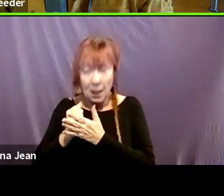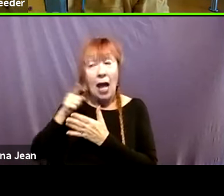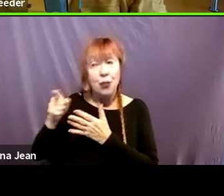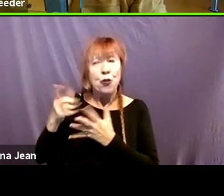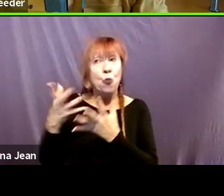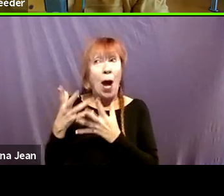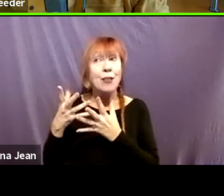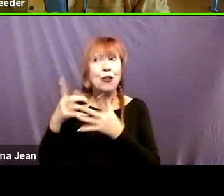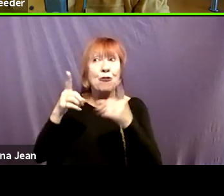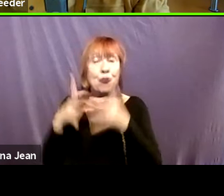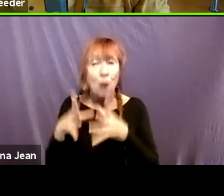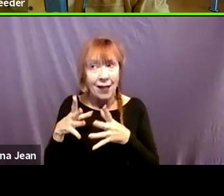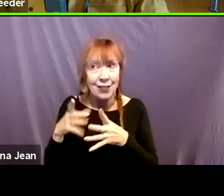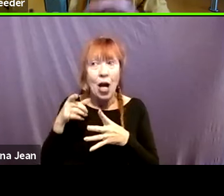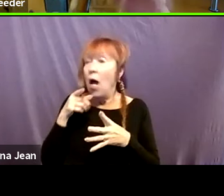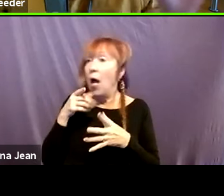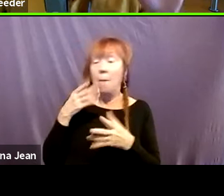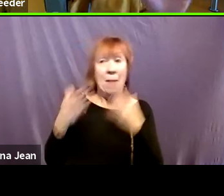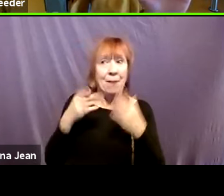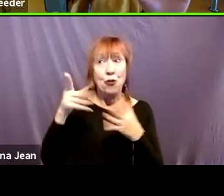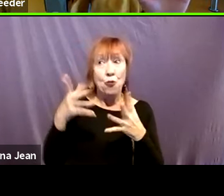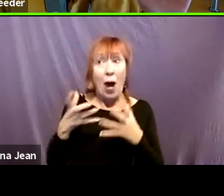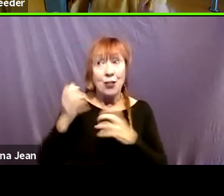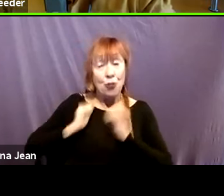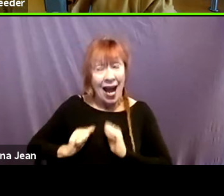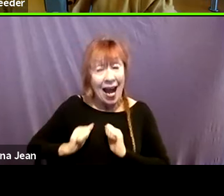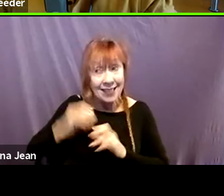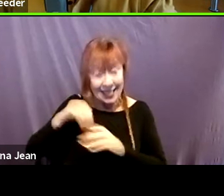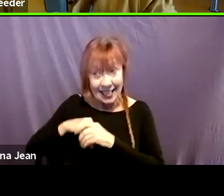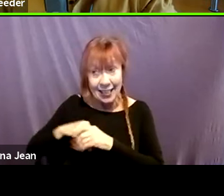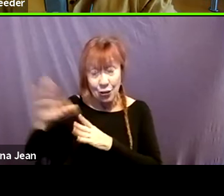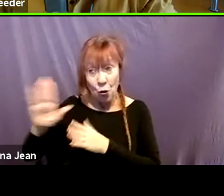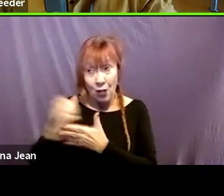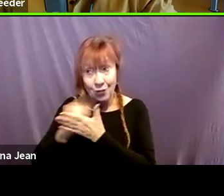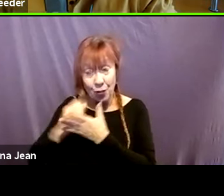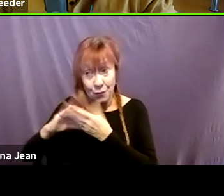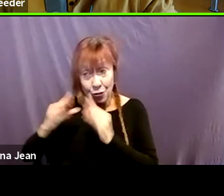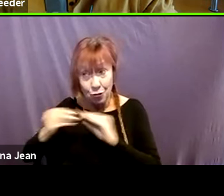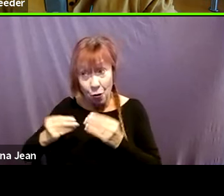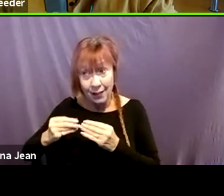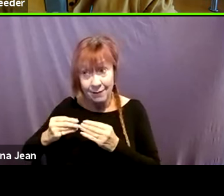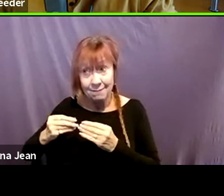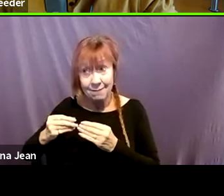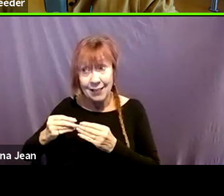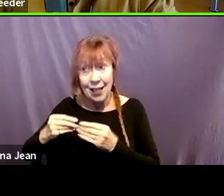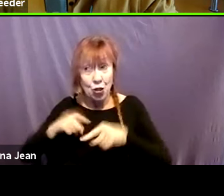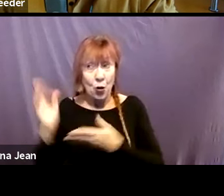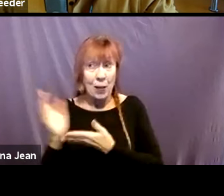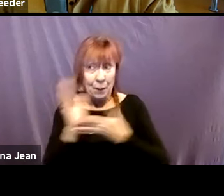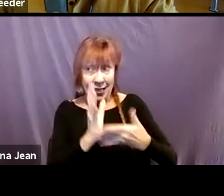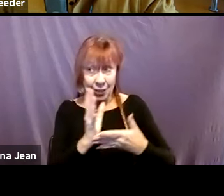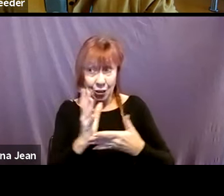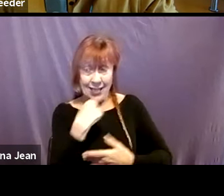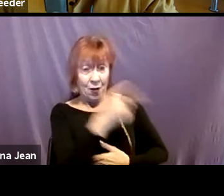or at later meetings, or never at all? (Sonny chuckling)